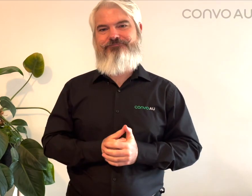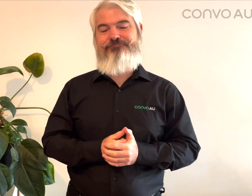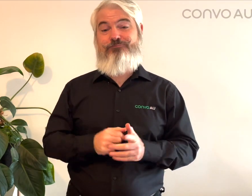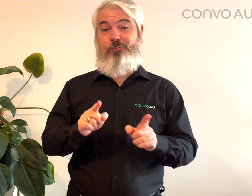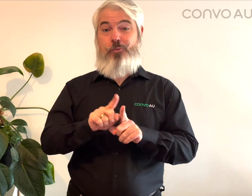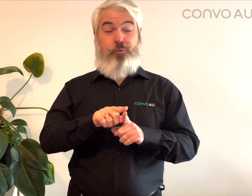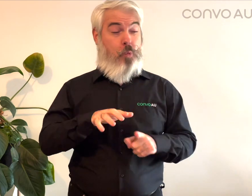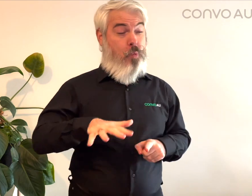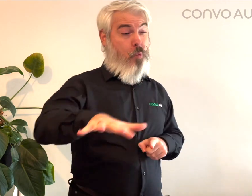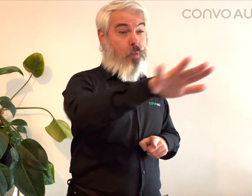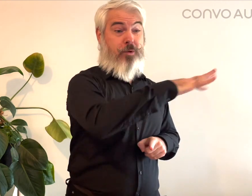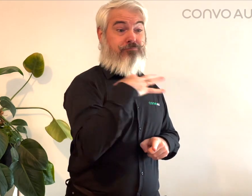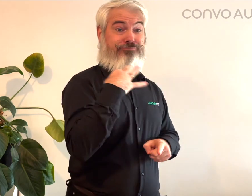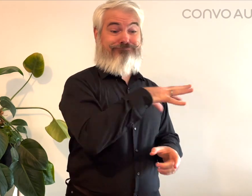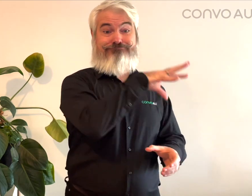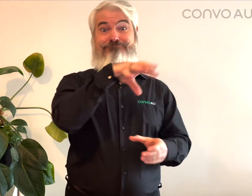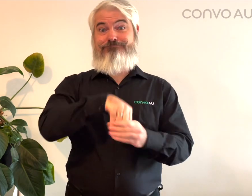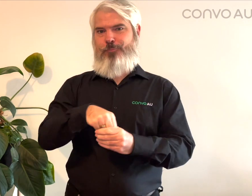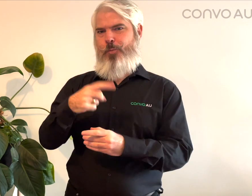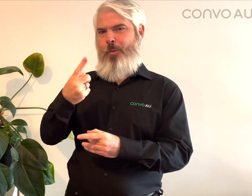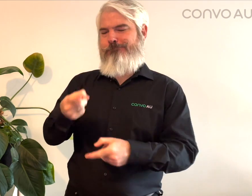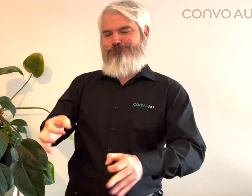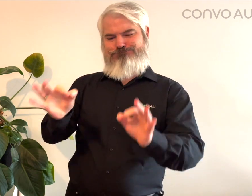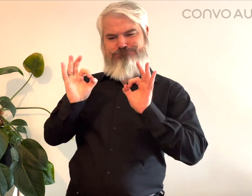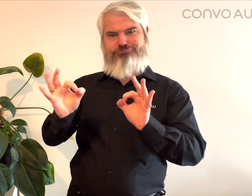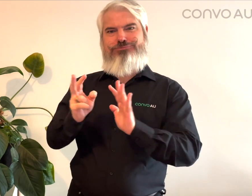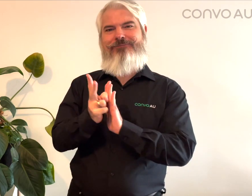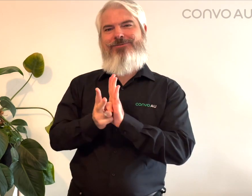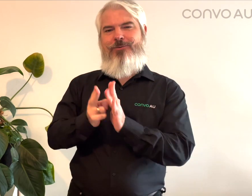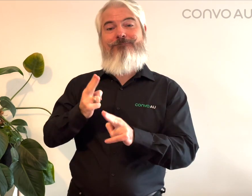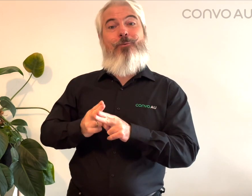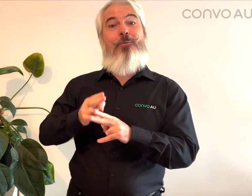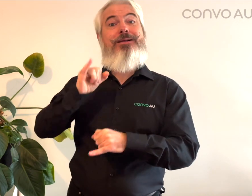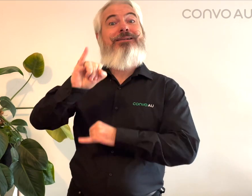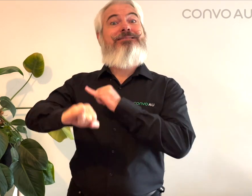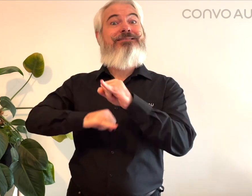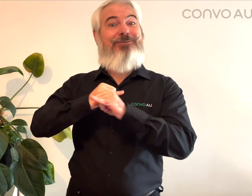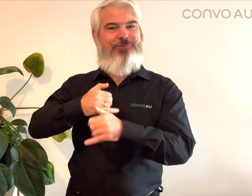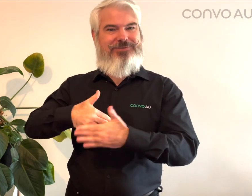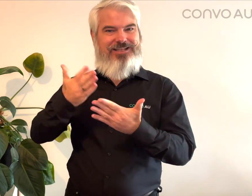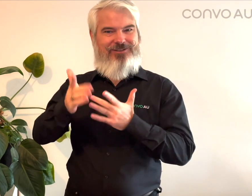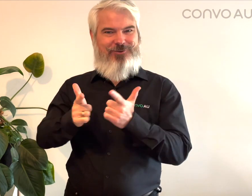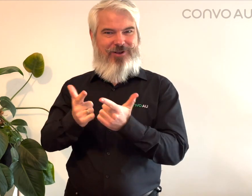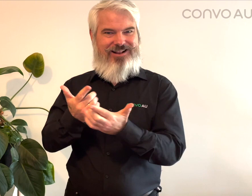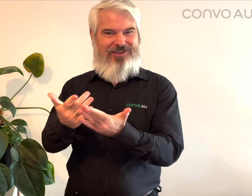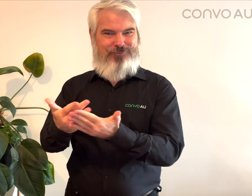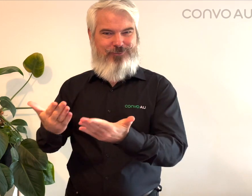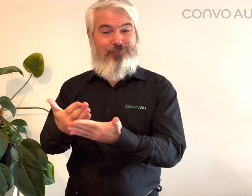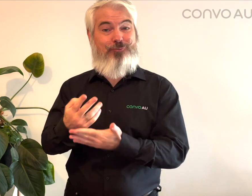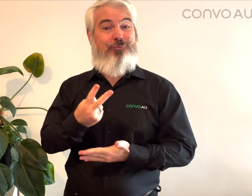All of the Deaf community volunteers were also included in a special video for the International Day of Sign Languages